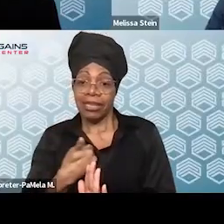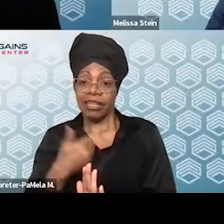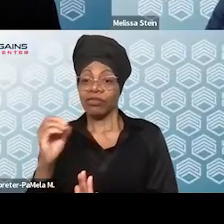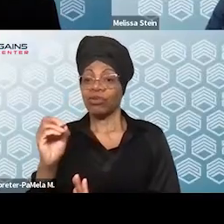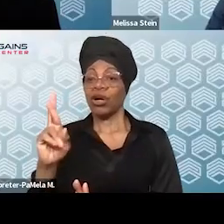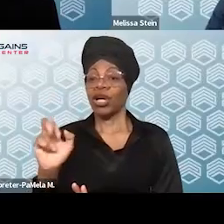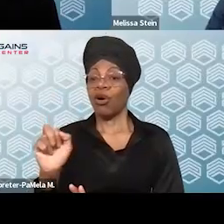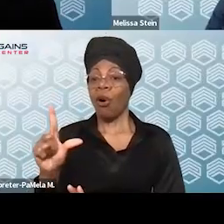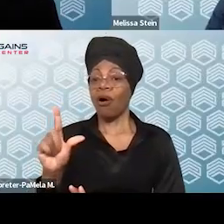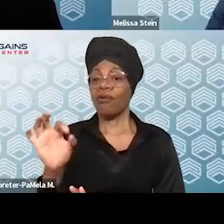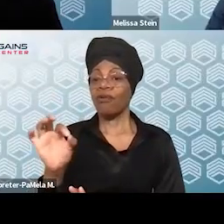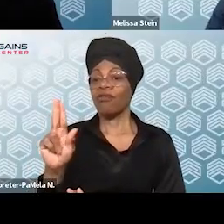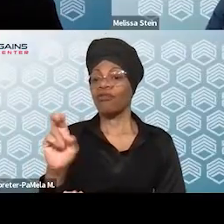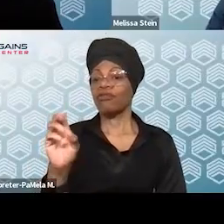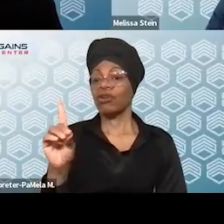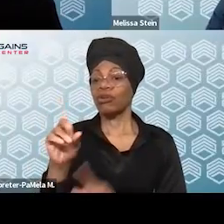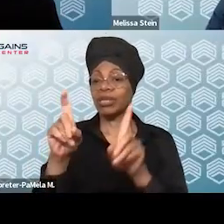I would want to do that about four times a week.